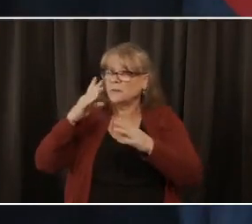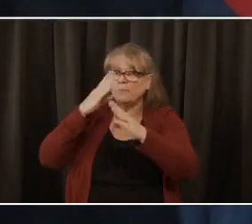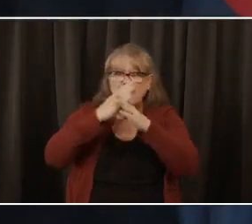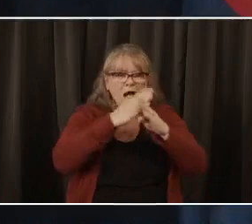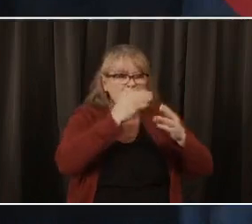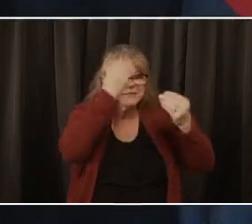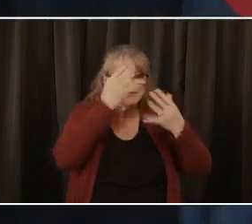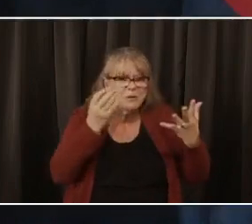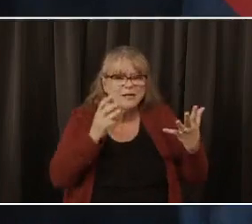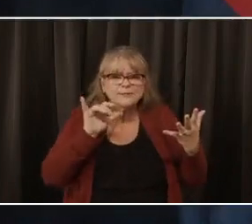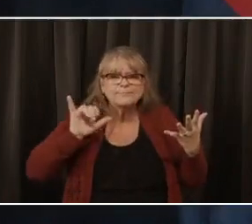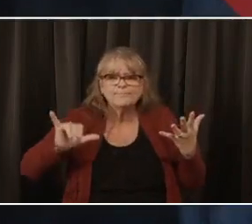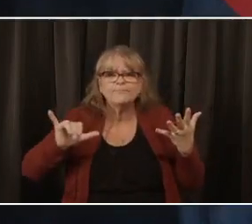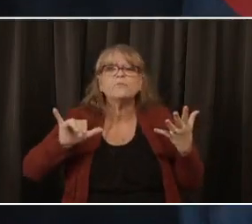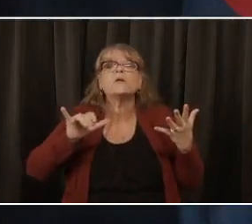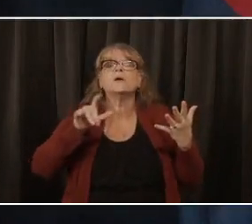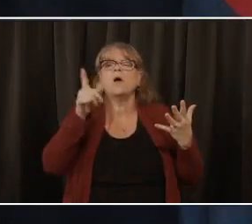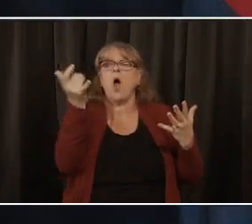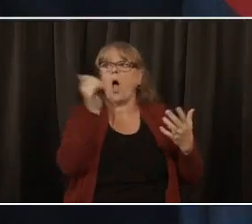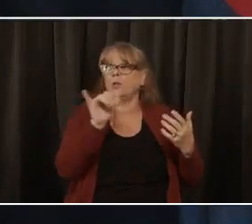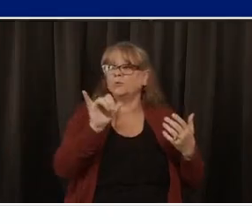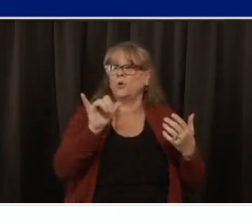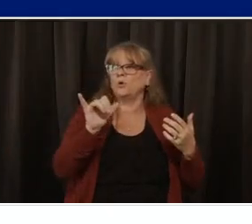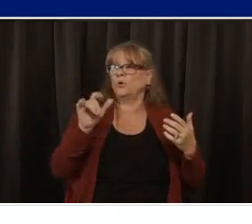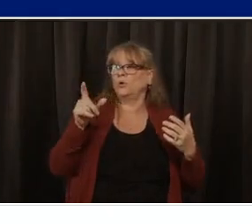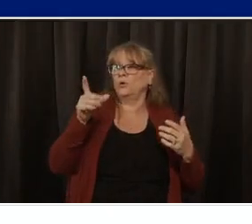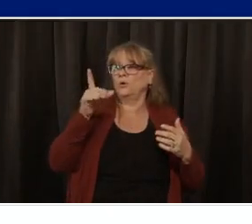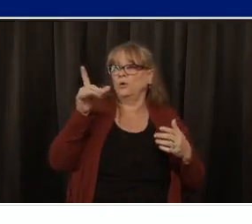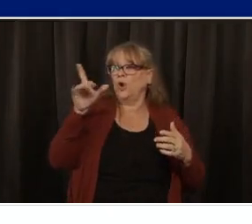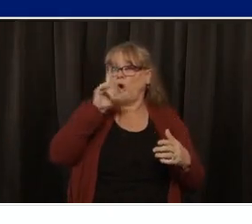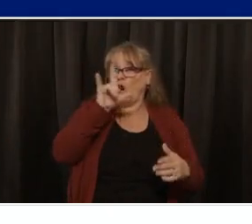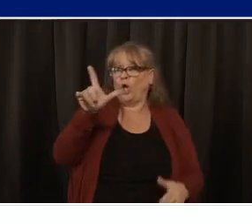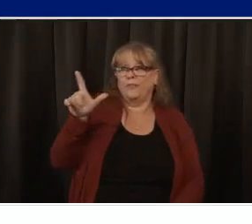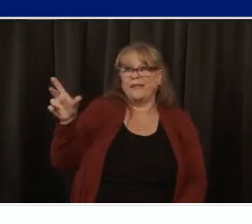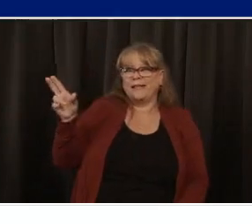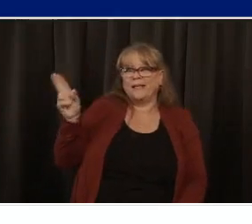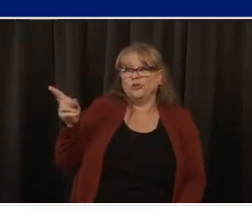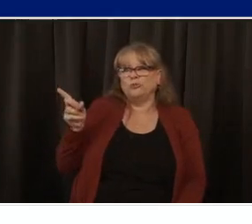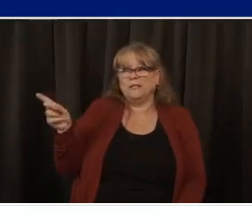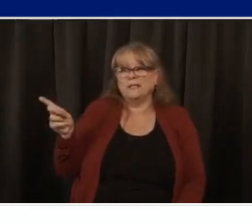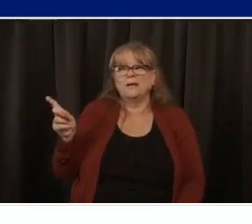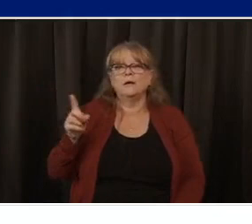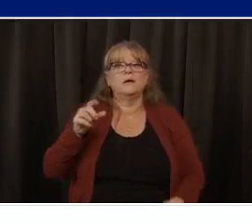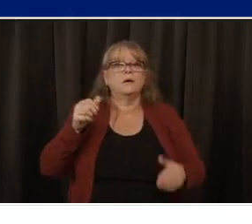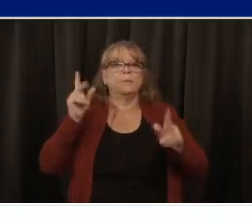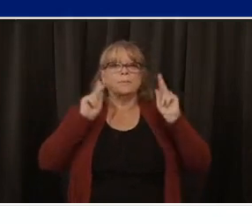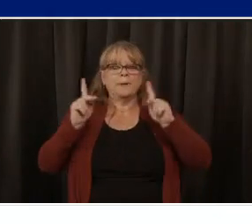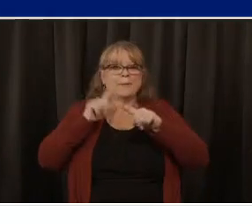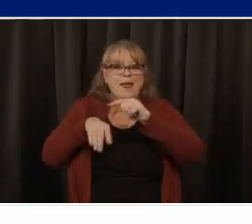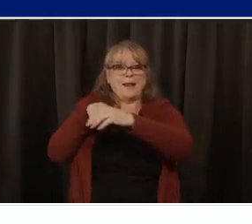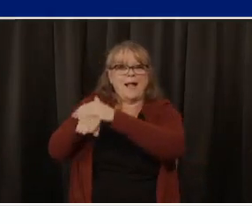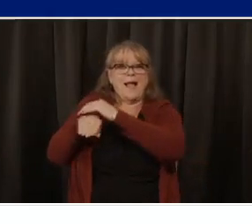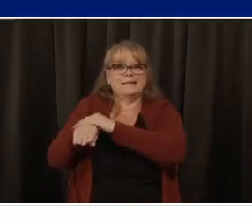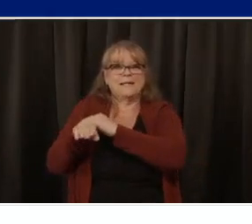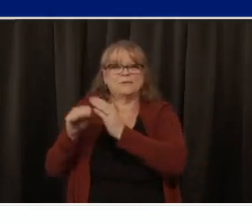which we'll be going live as soon as next week. This vaccine is one of the most effective and safe